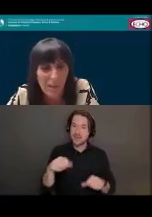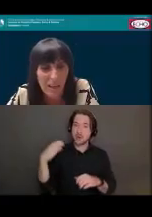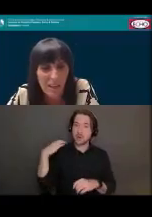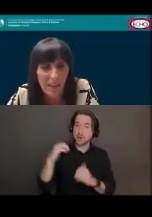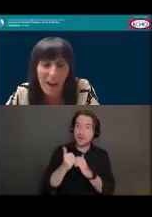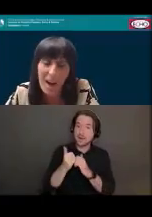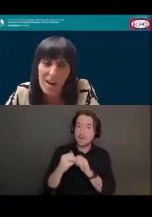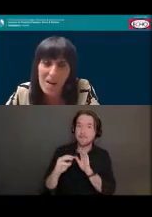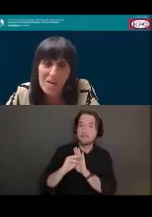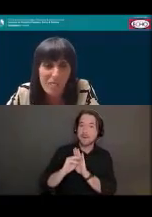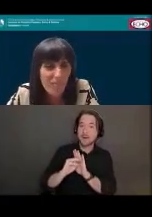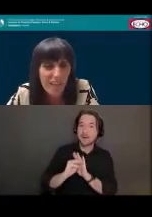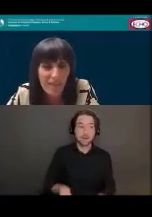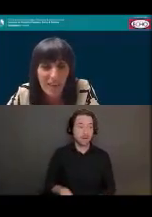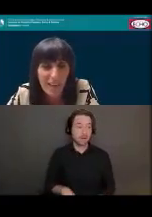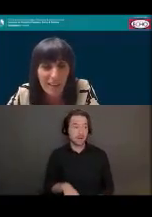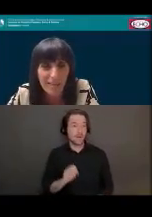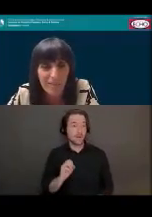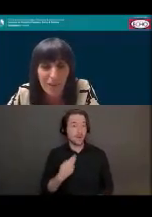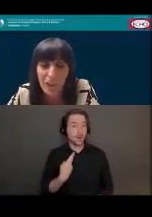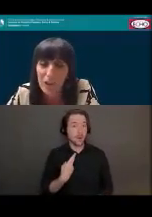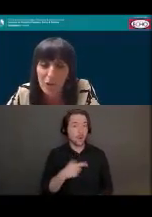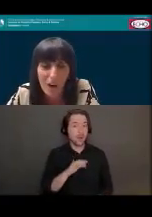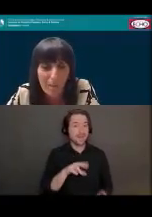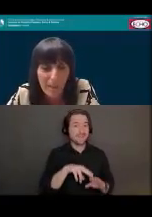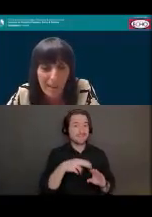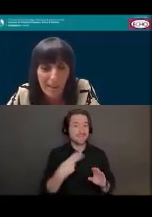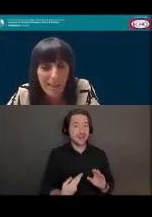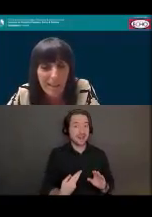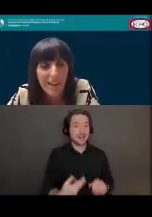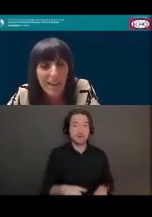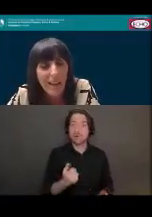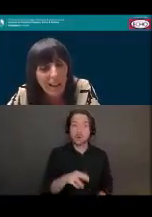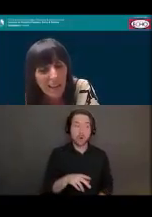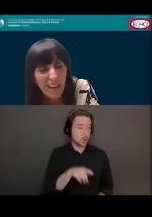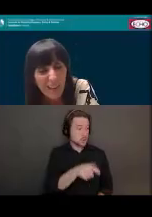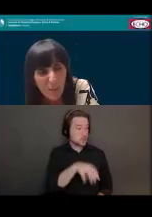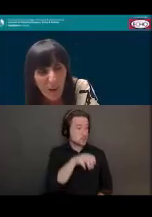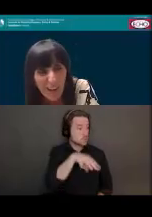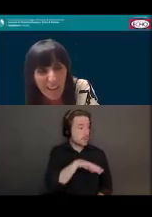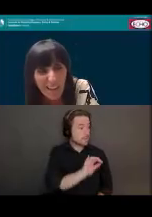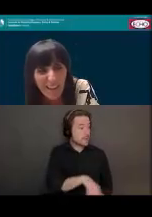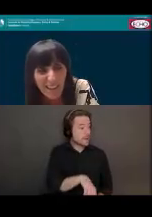things, uh Oh, it fell, or you dropped it. And then I'd wait,